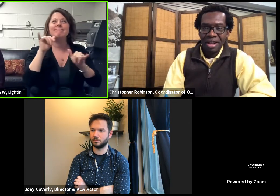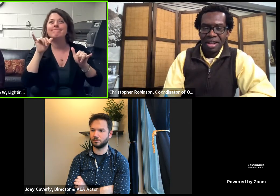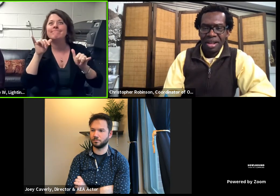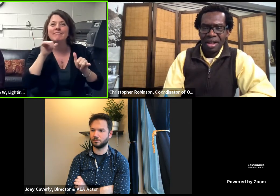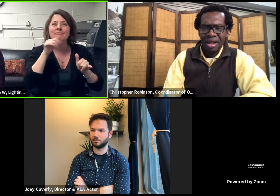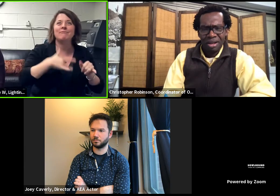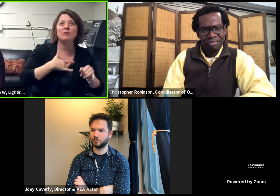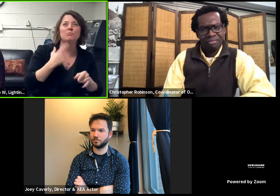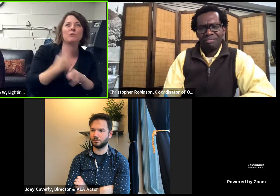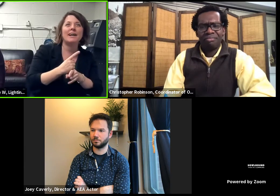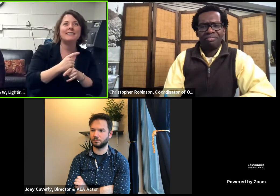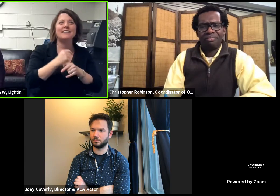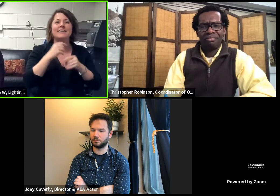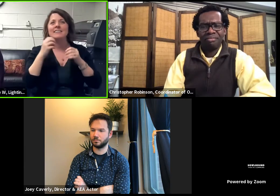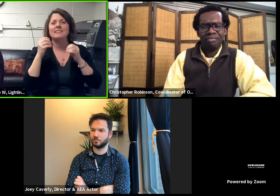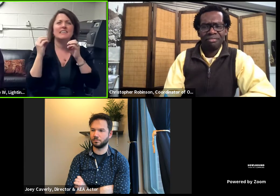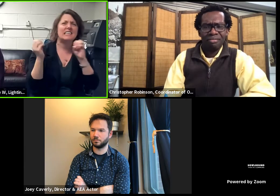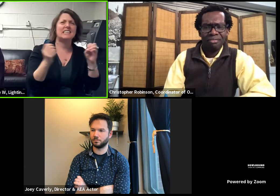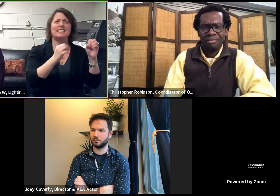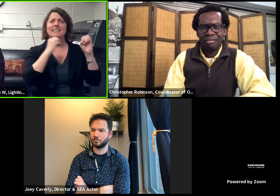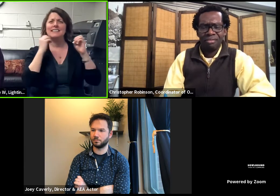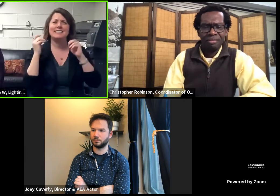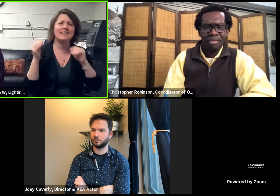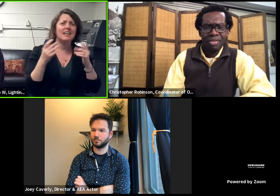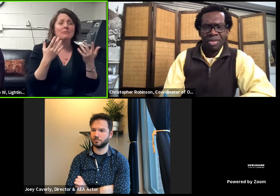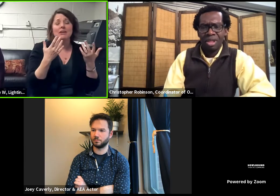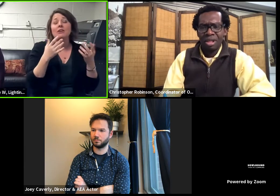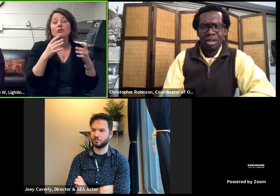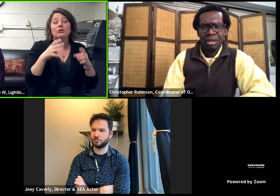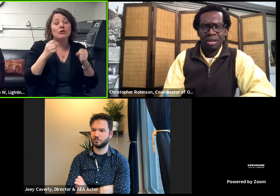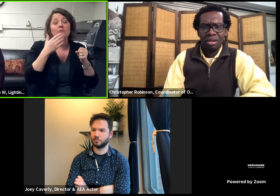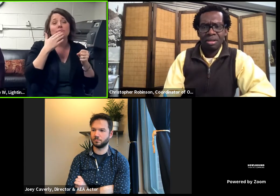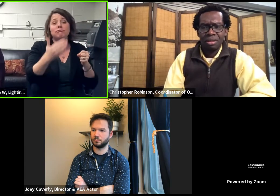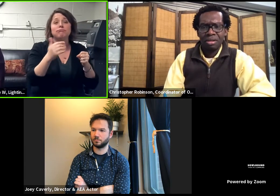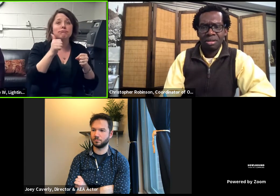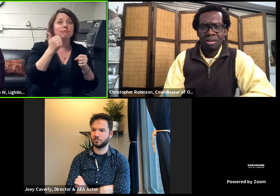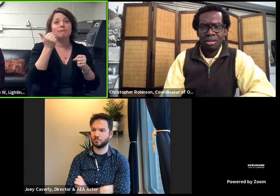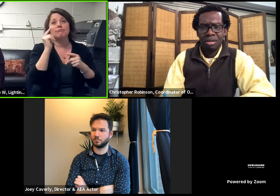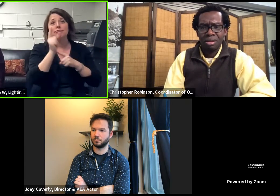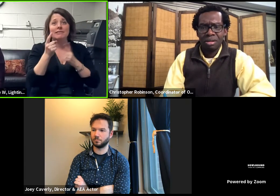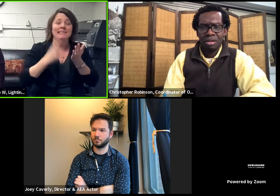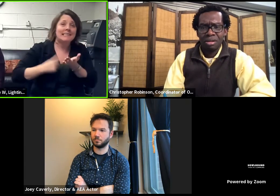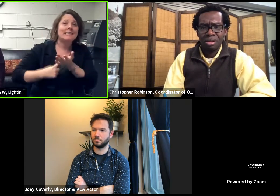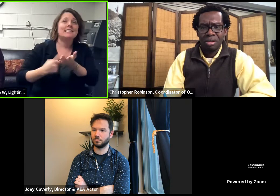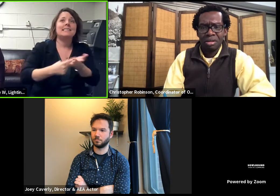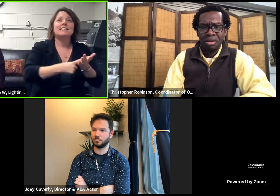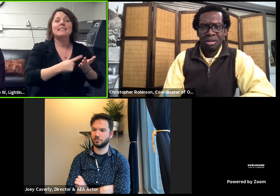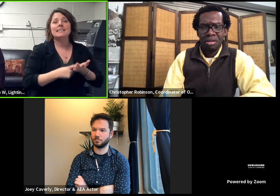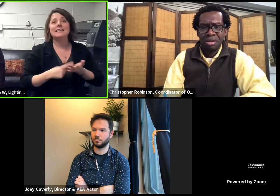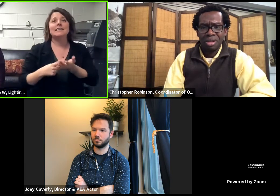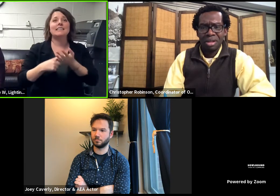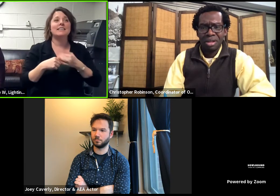They were struggling with it and they were like, "Oh, this doesn't feel right." It was just a lot of deliberation about this, and it was like 10, 15, I don't know,